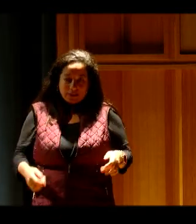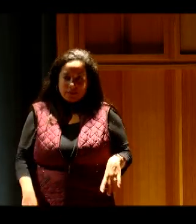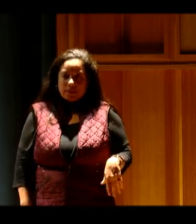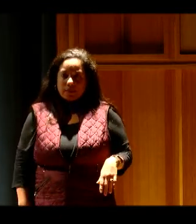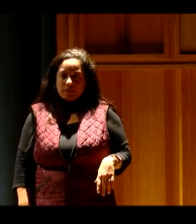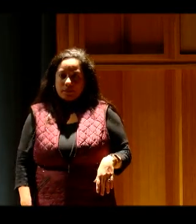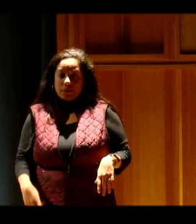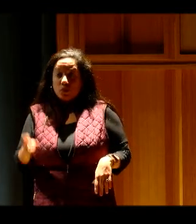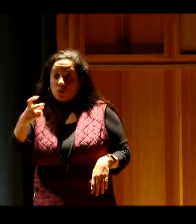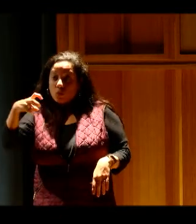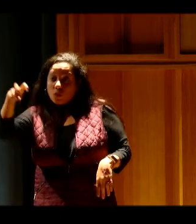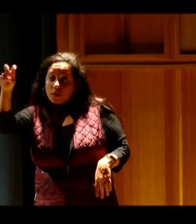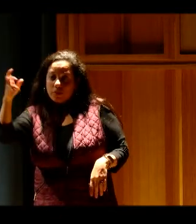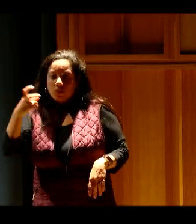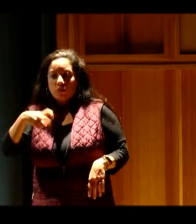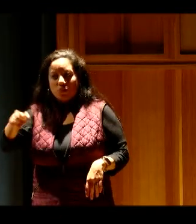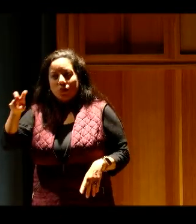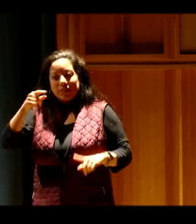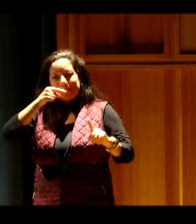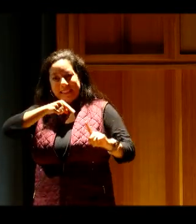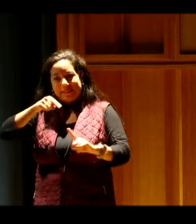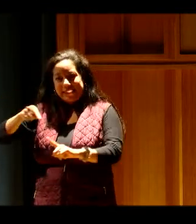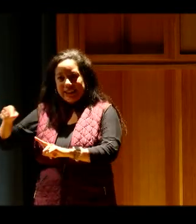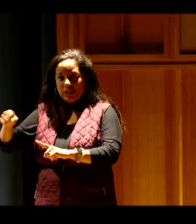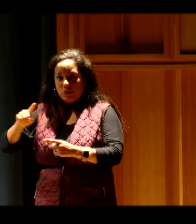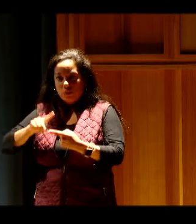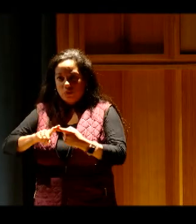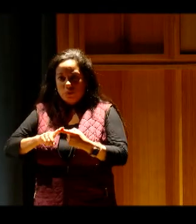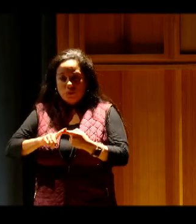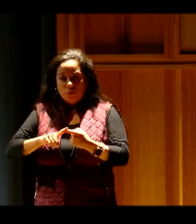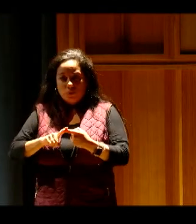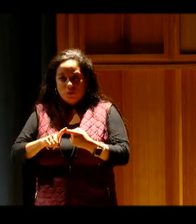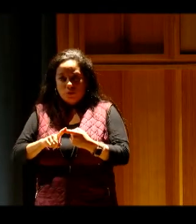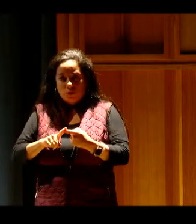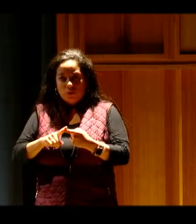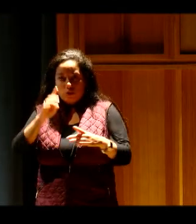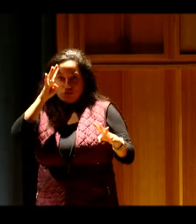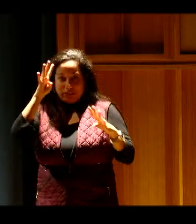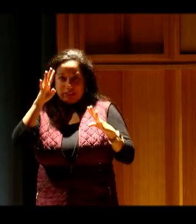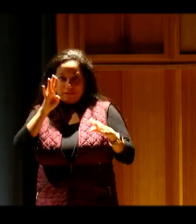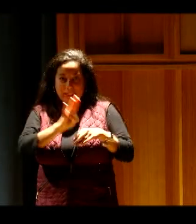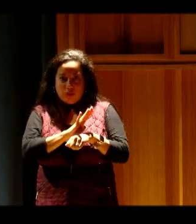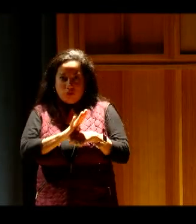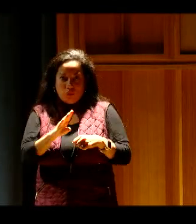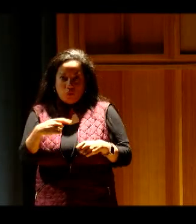Touring, touring is very specific to the creative industries. What do we do about touring?